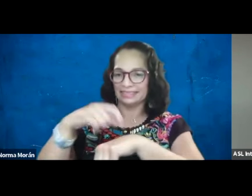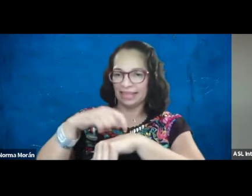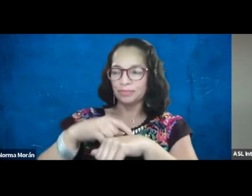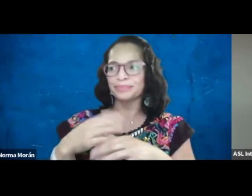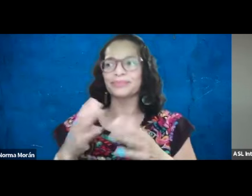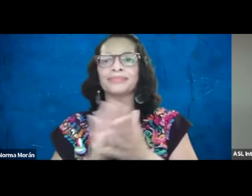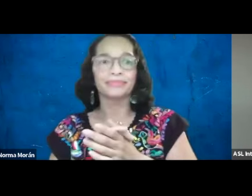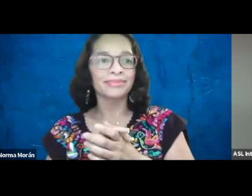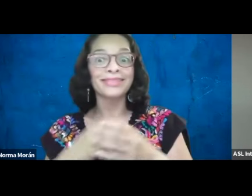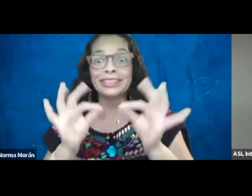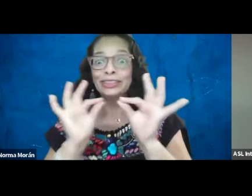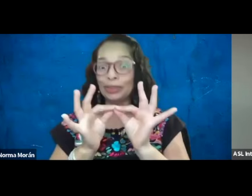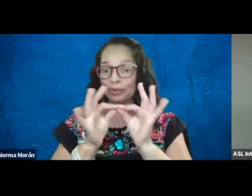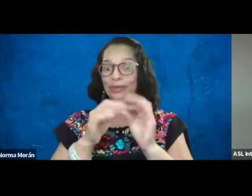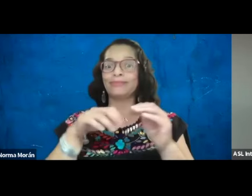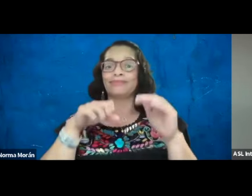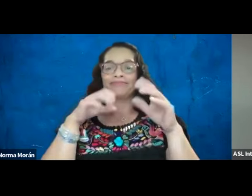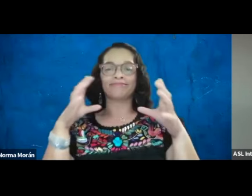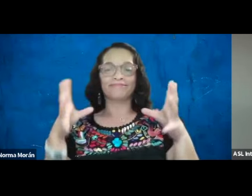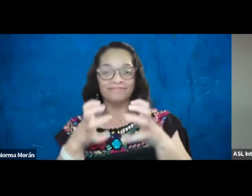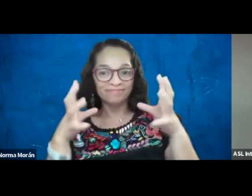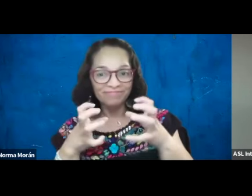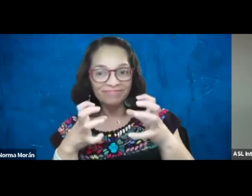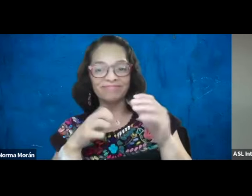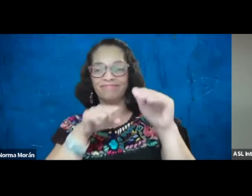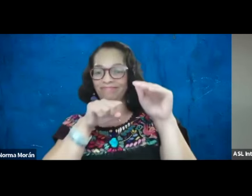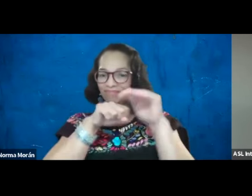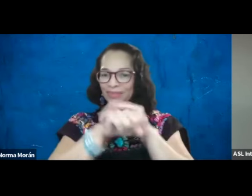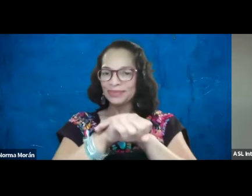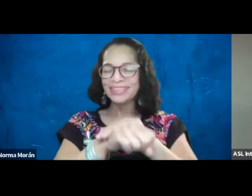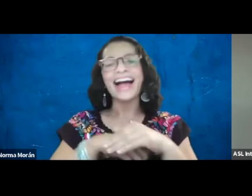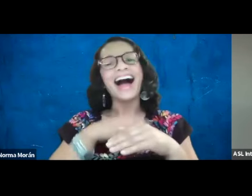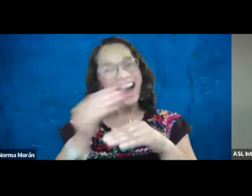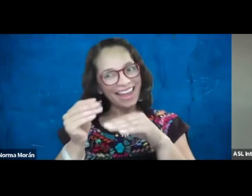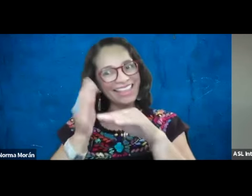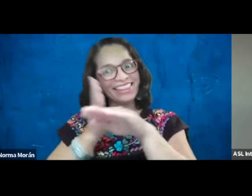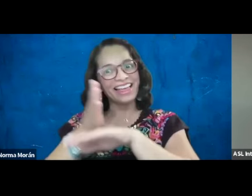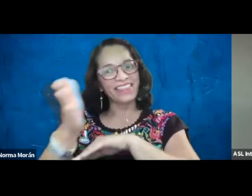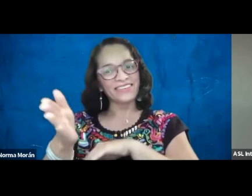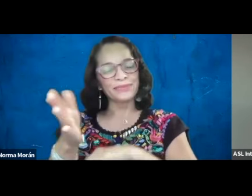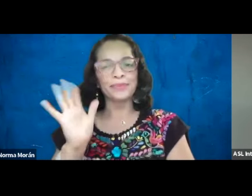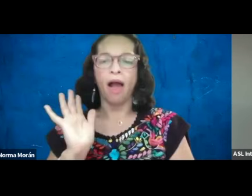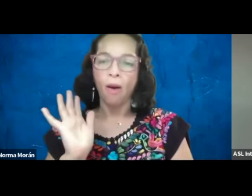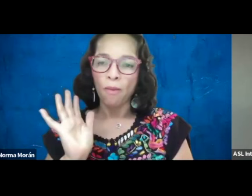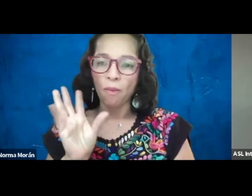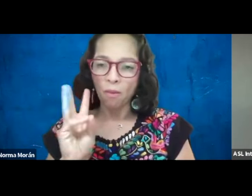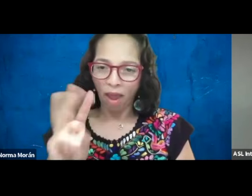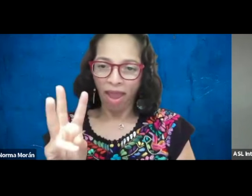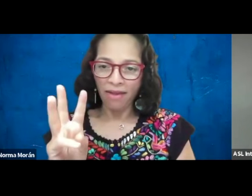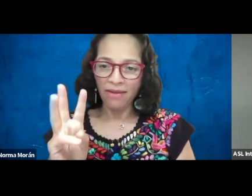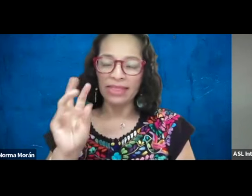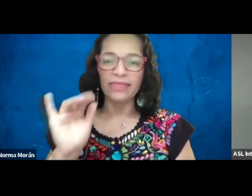And there were improvements at that time. I had an interpreter during labor, during the birth, and afterward.